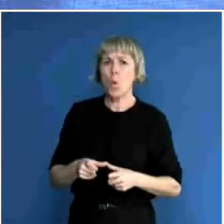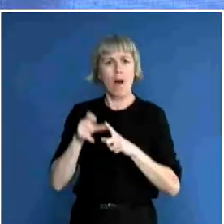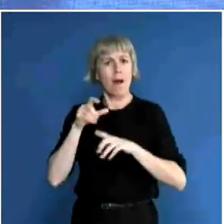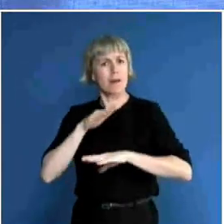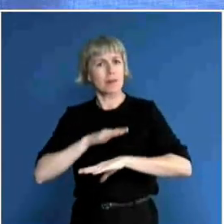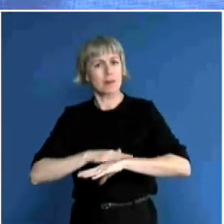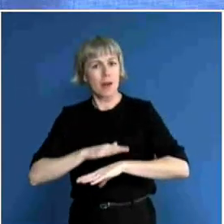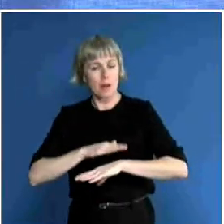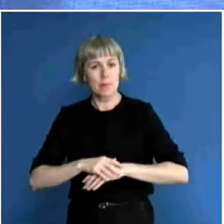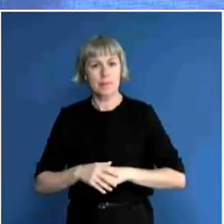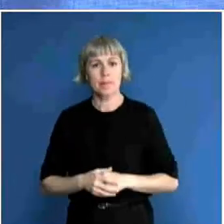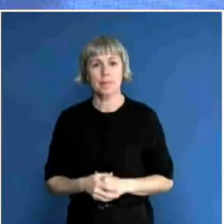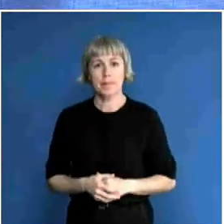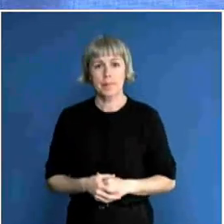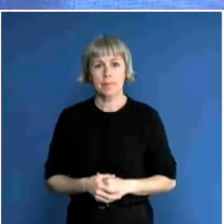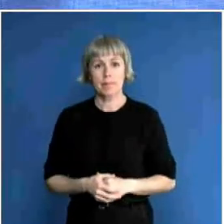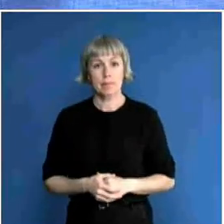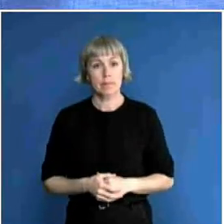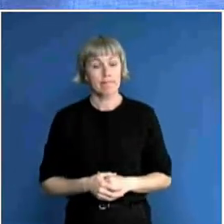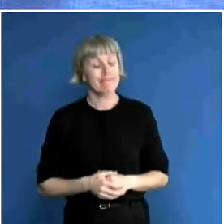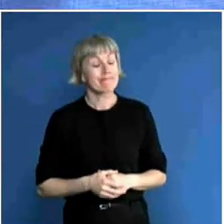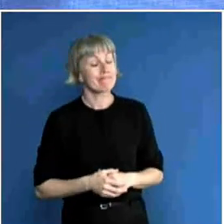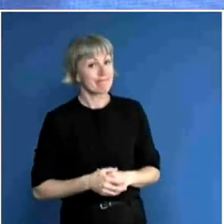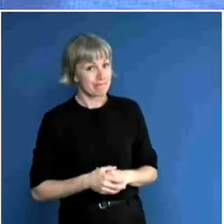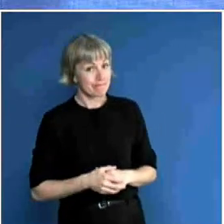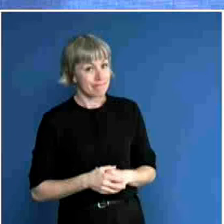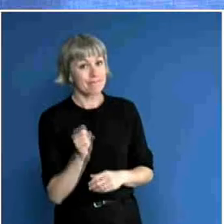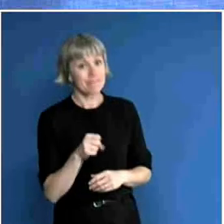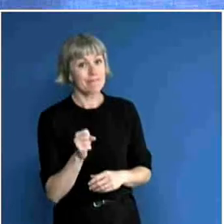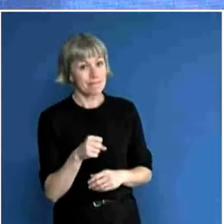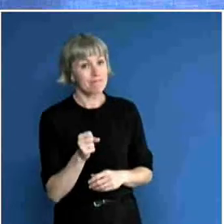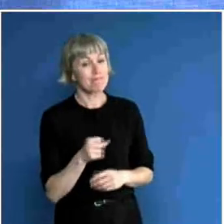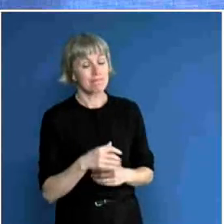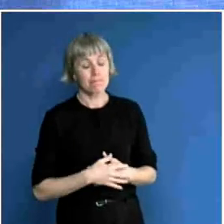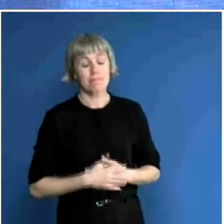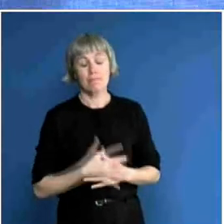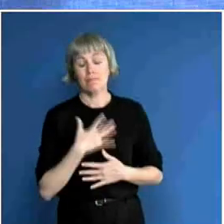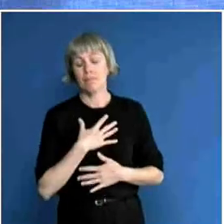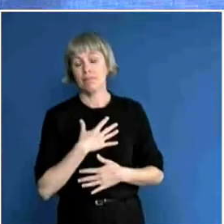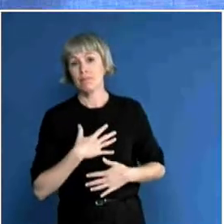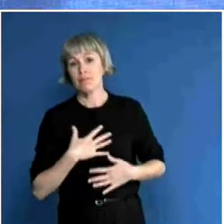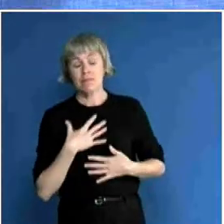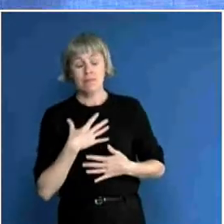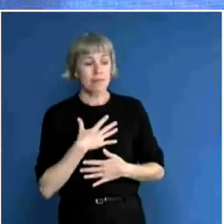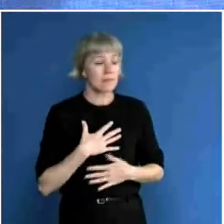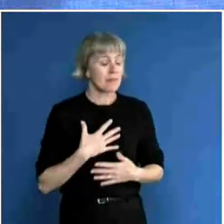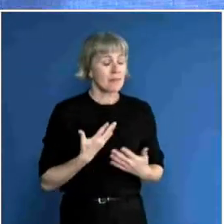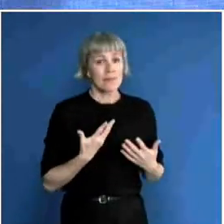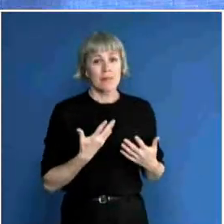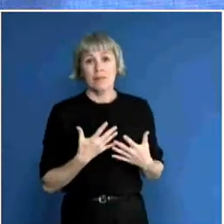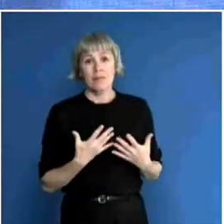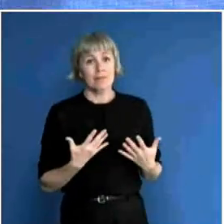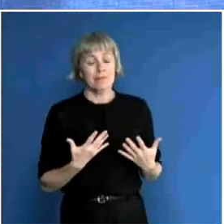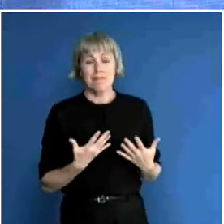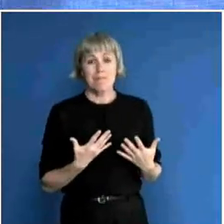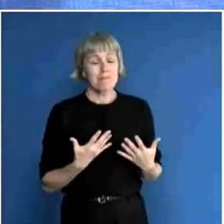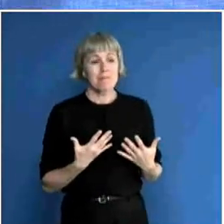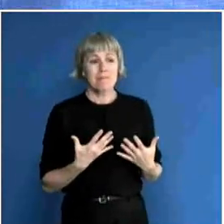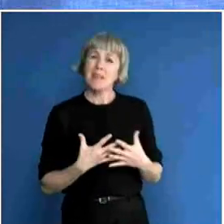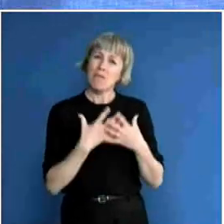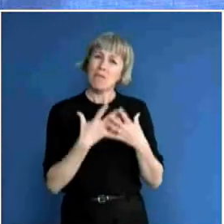It was - all these things should have been - all policies, procedures, job descriptions,